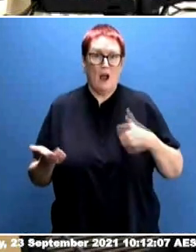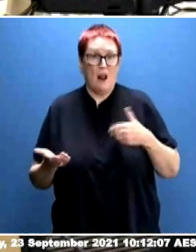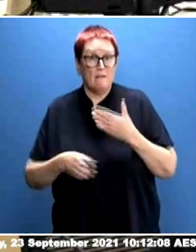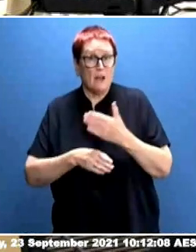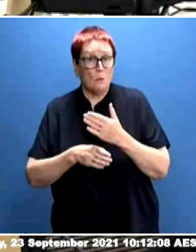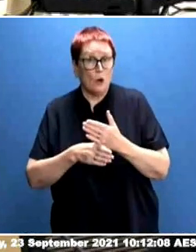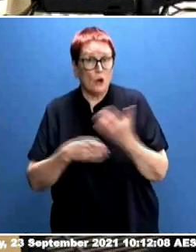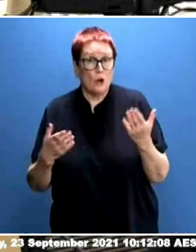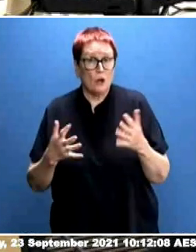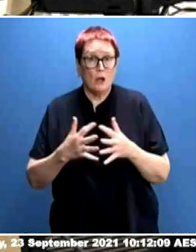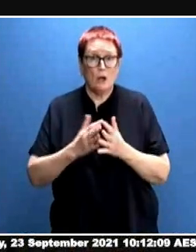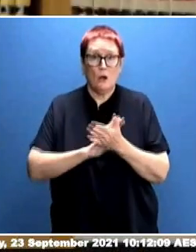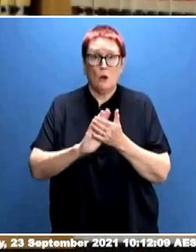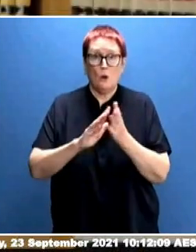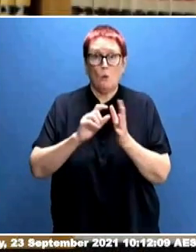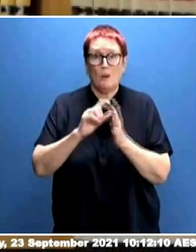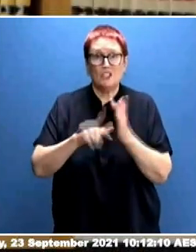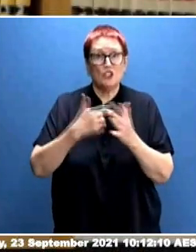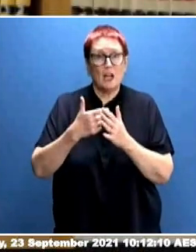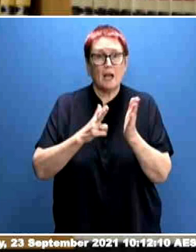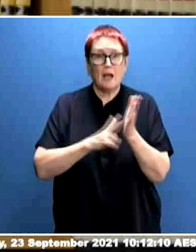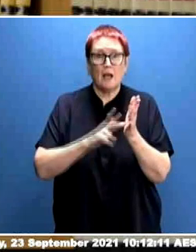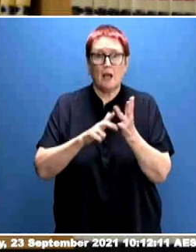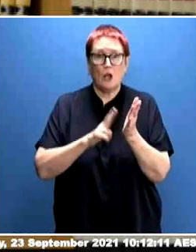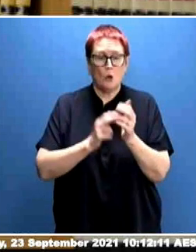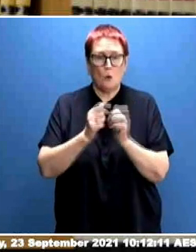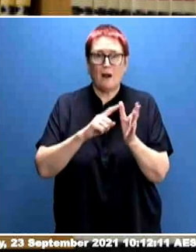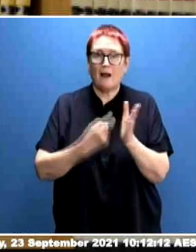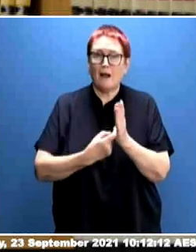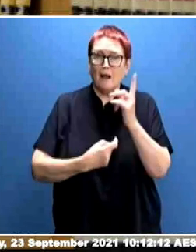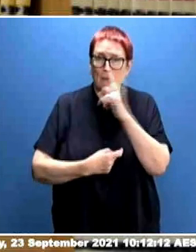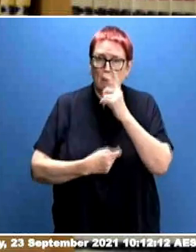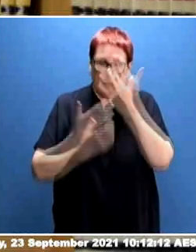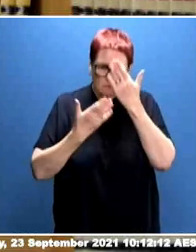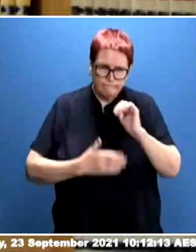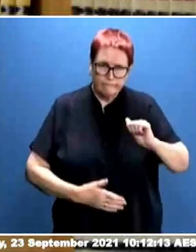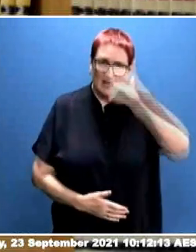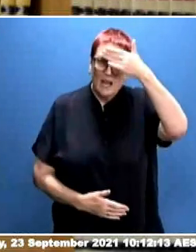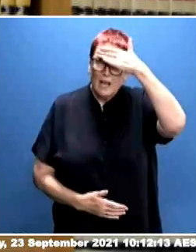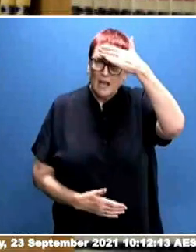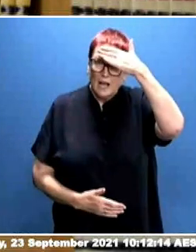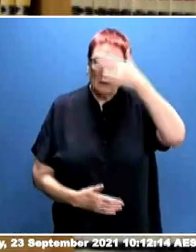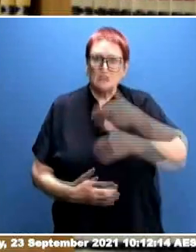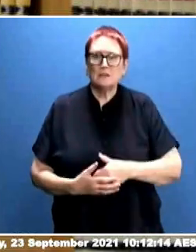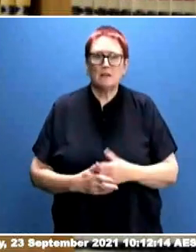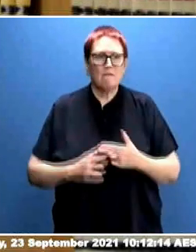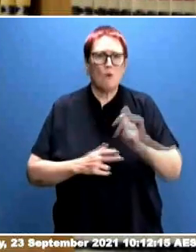which is the Whadjuk Nyungar people, and pay my respects to their Elders and all those present for the contributions they make